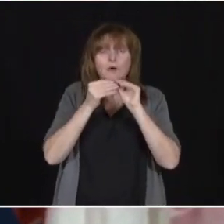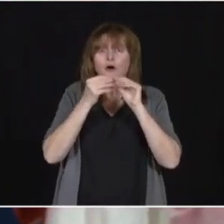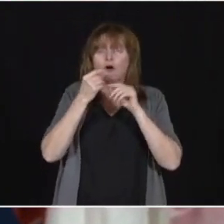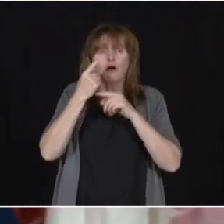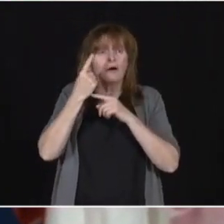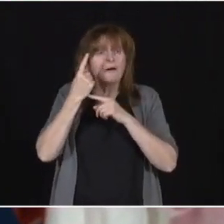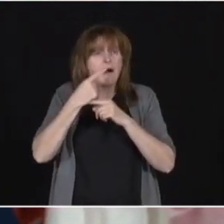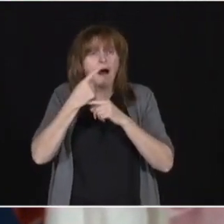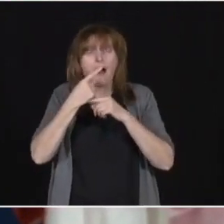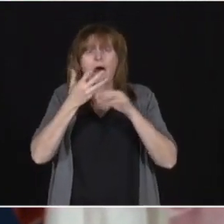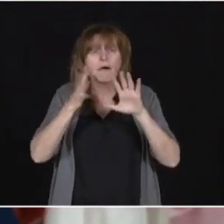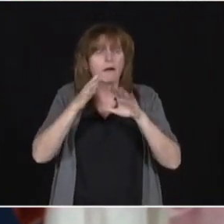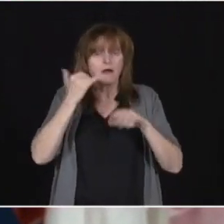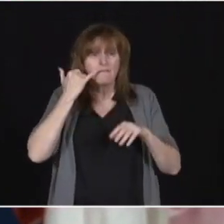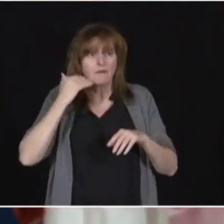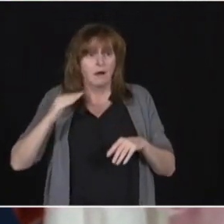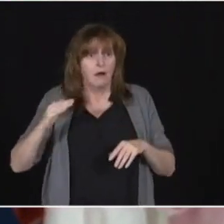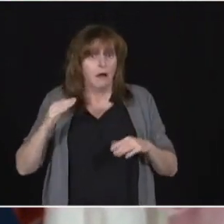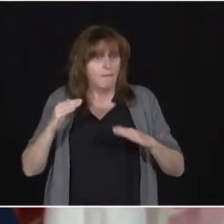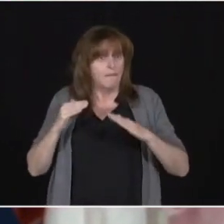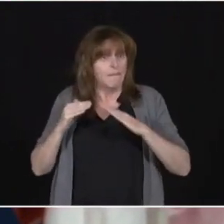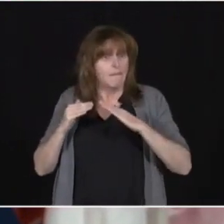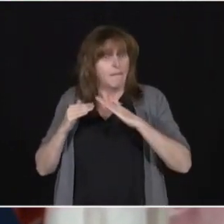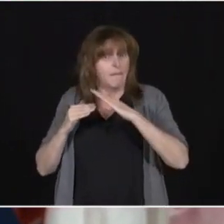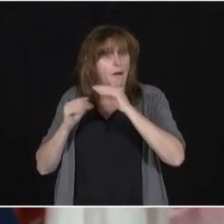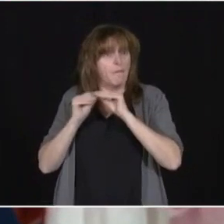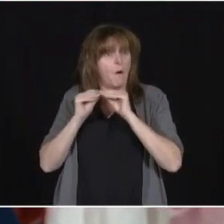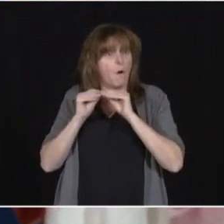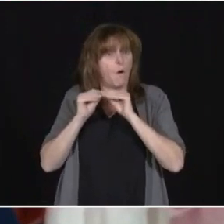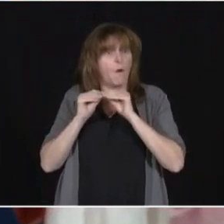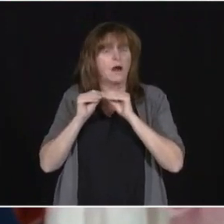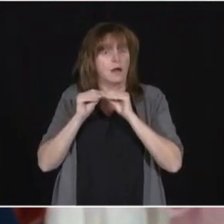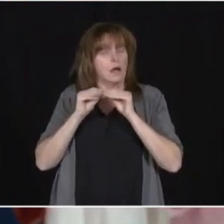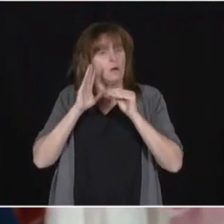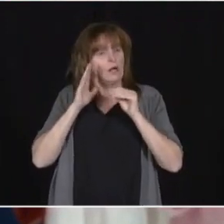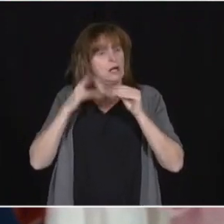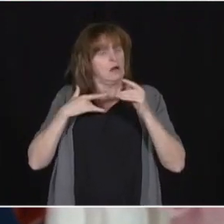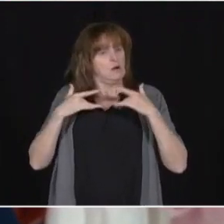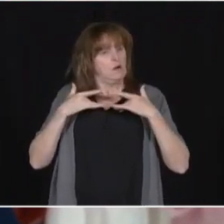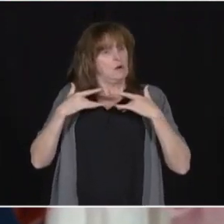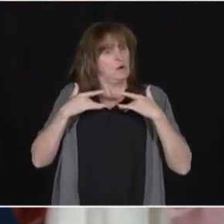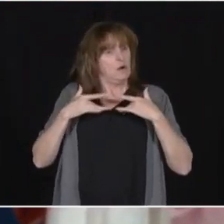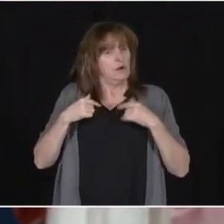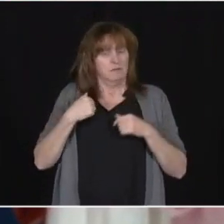I won't hesitate to roll things back again.